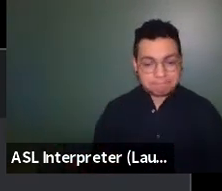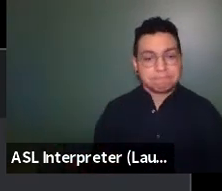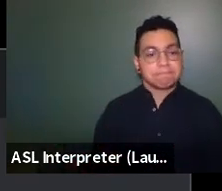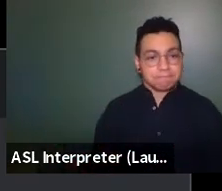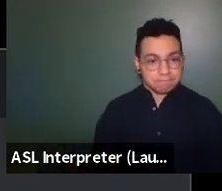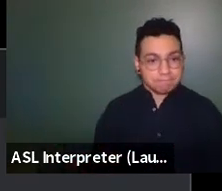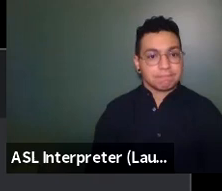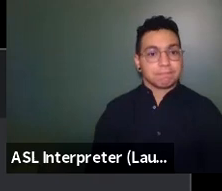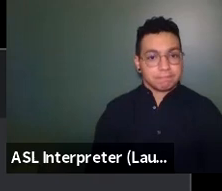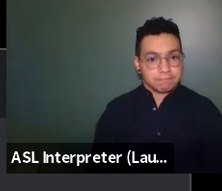Thank you.